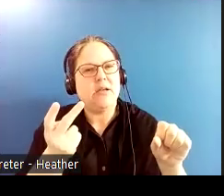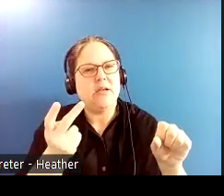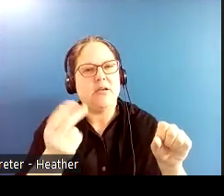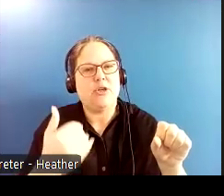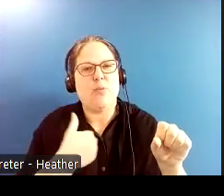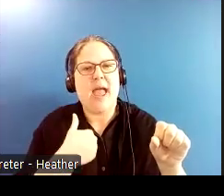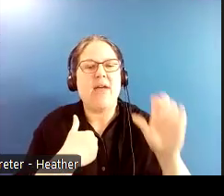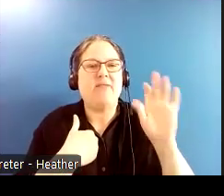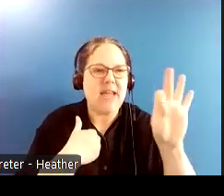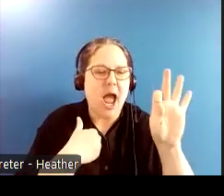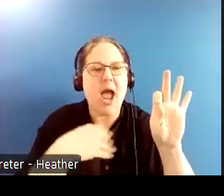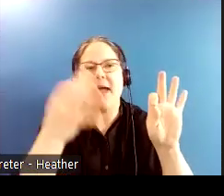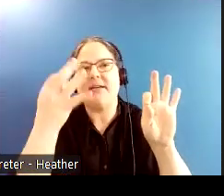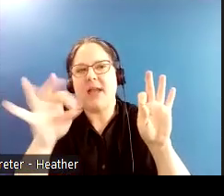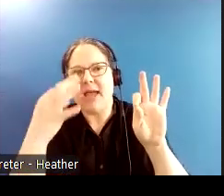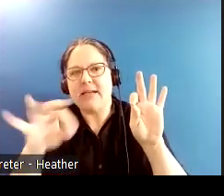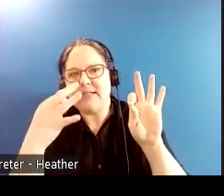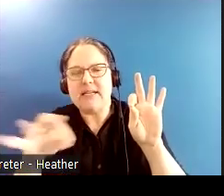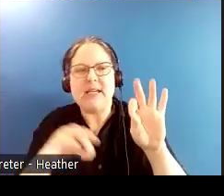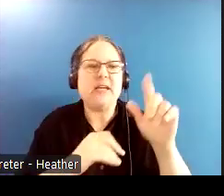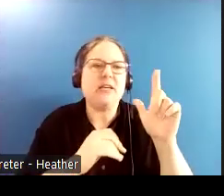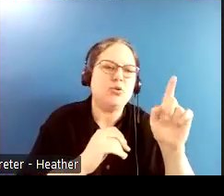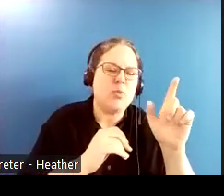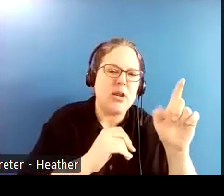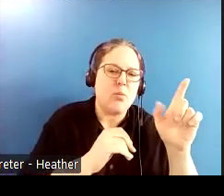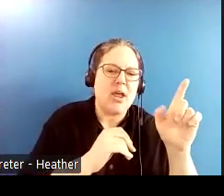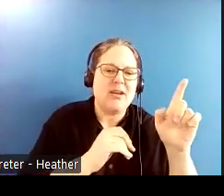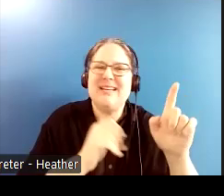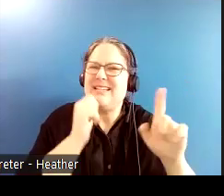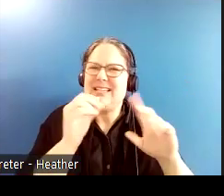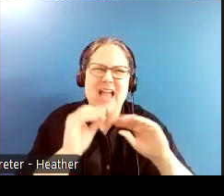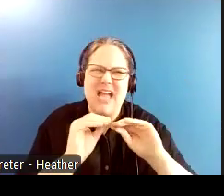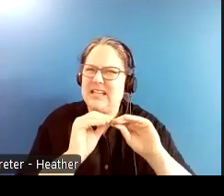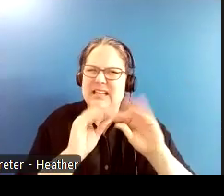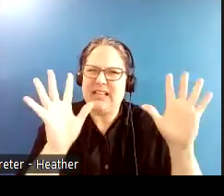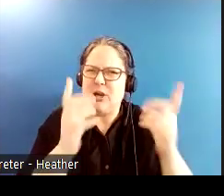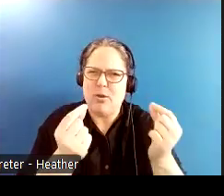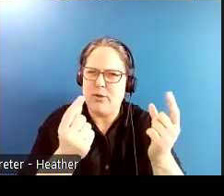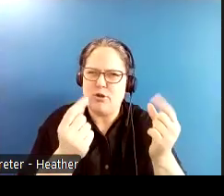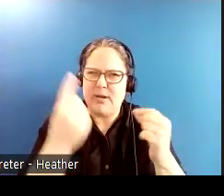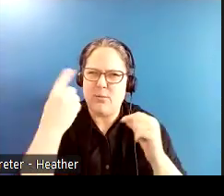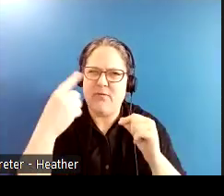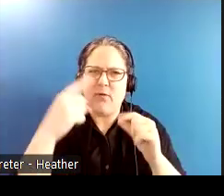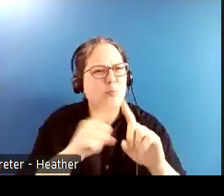a 19, a collection of 21. Uh it's unclear what this person was doing, but it is worth noting uh